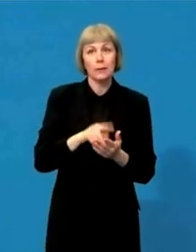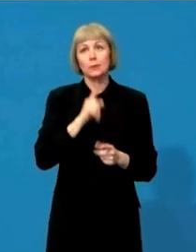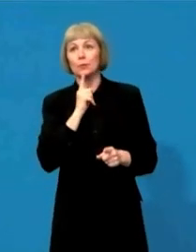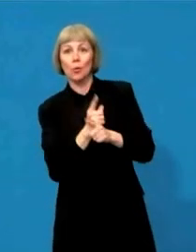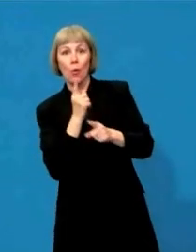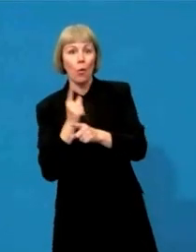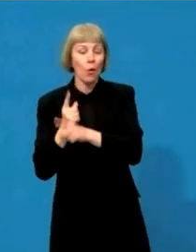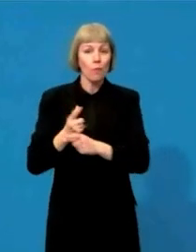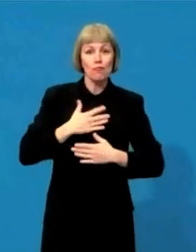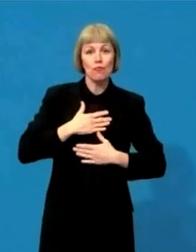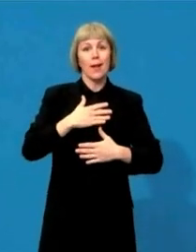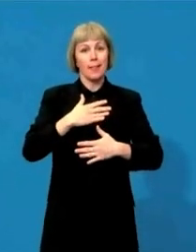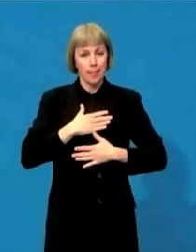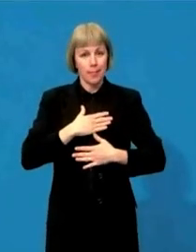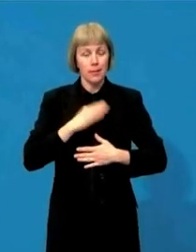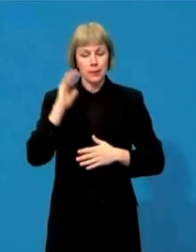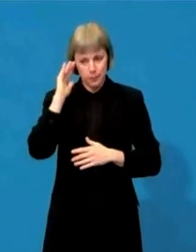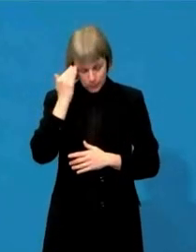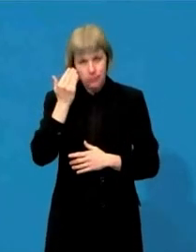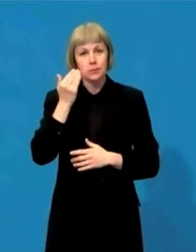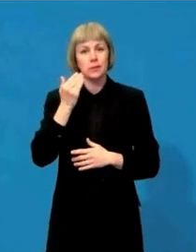But you wonder when things will change for the better.